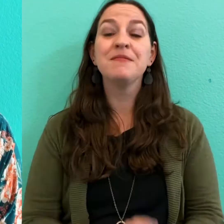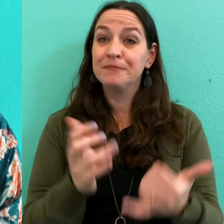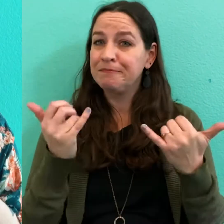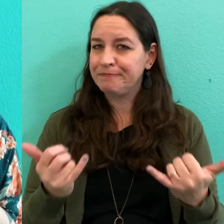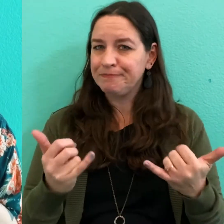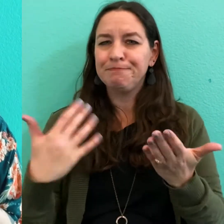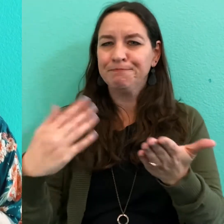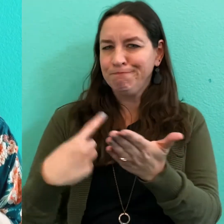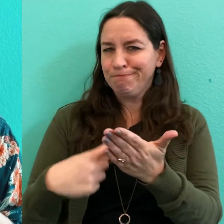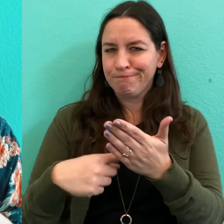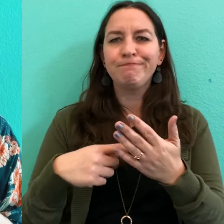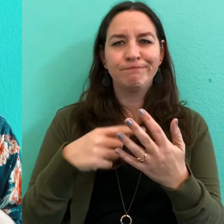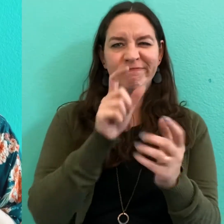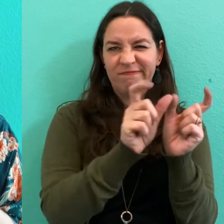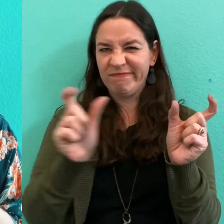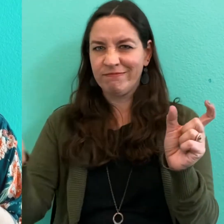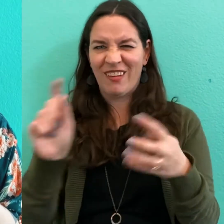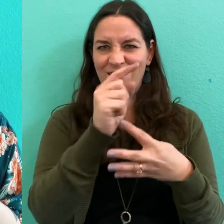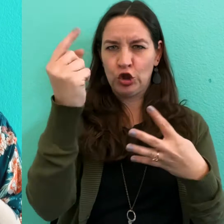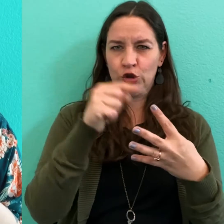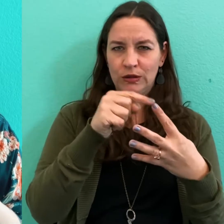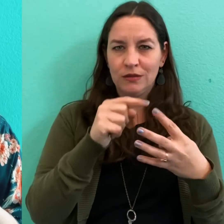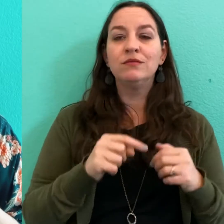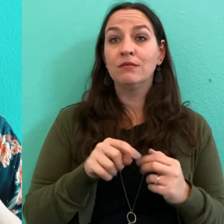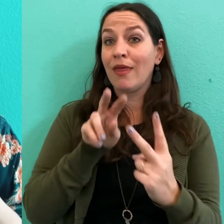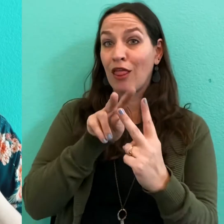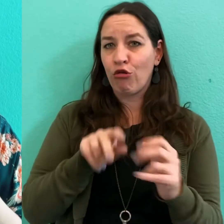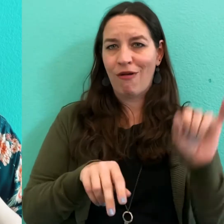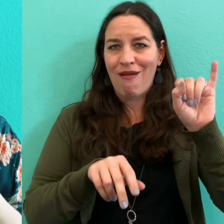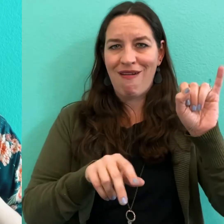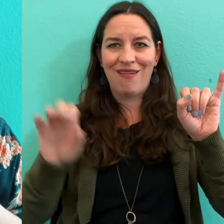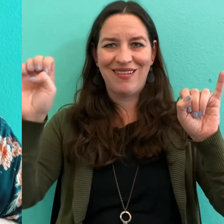So the first letter in the Myers Briggs is either going to be an I or an E,